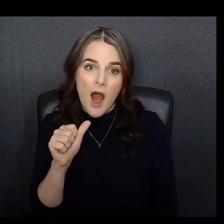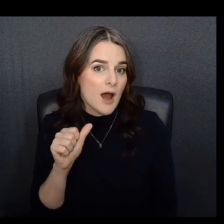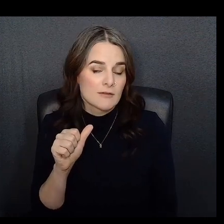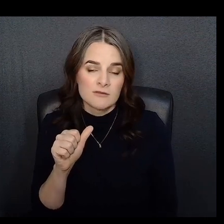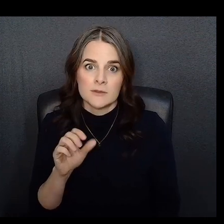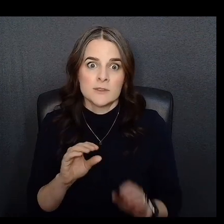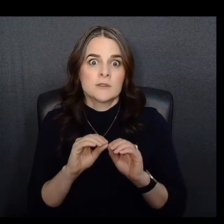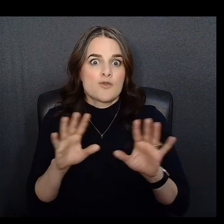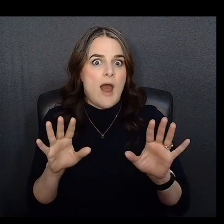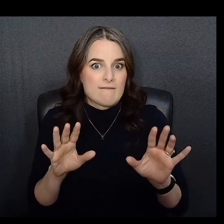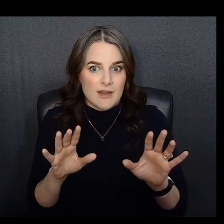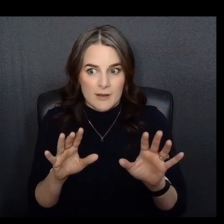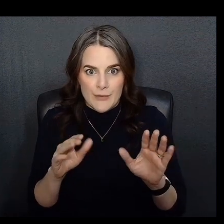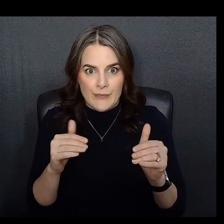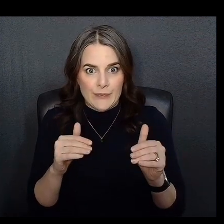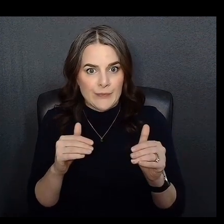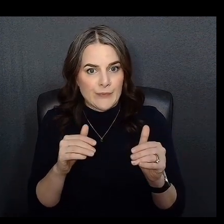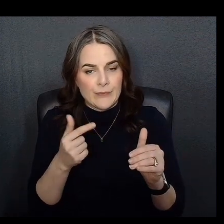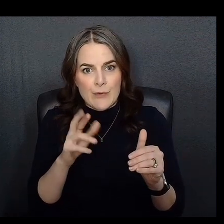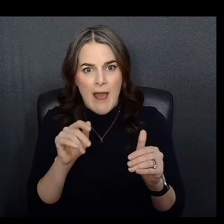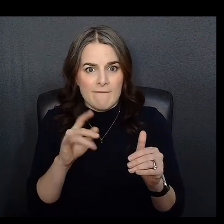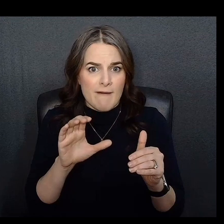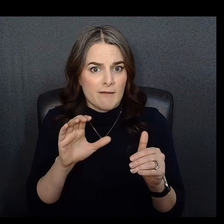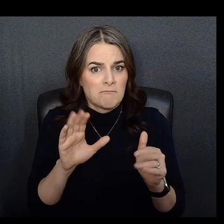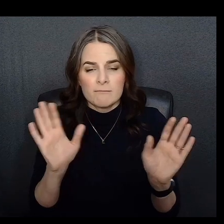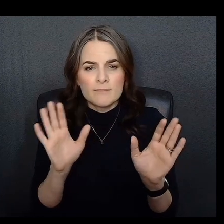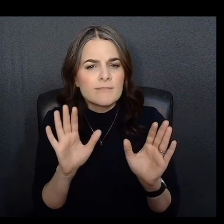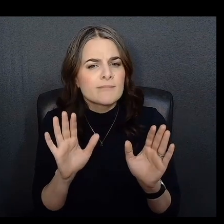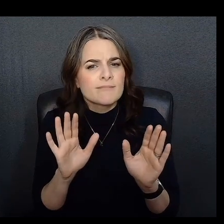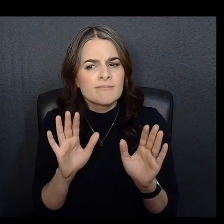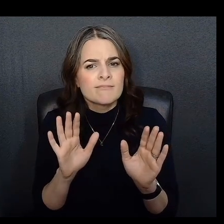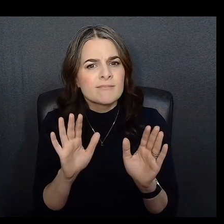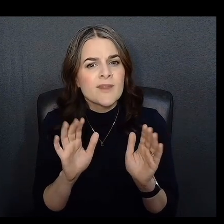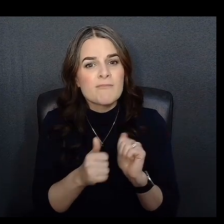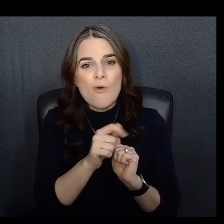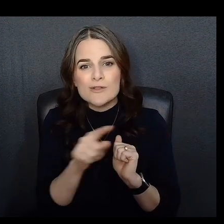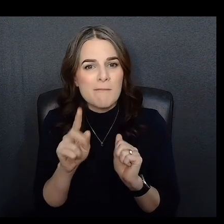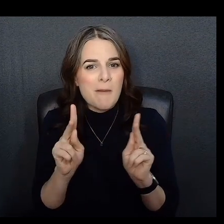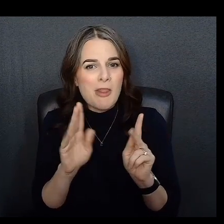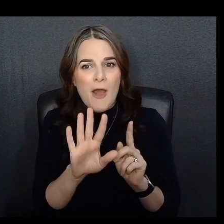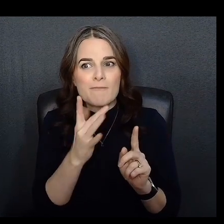in any way for most people's preferences or viewpoint,